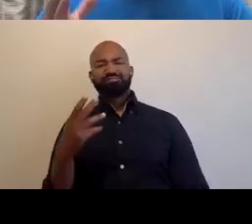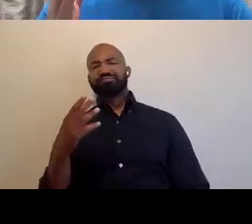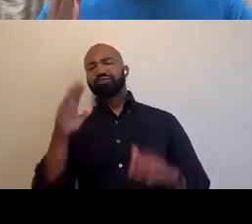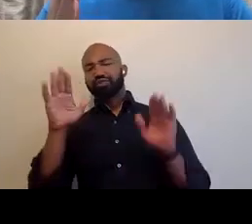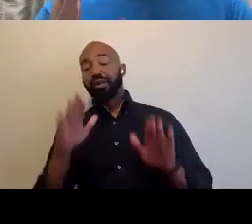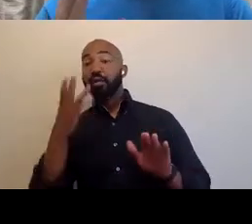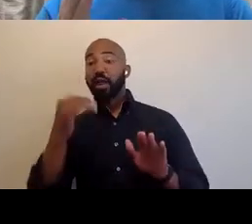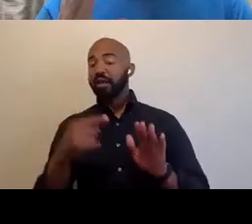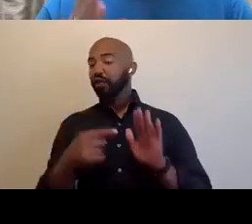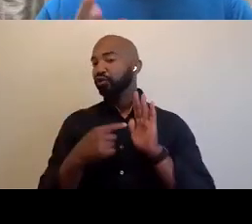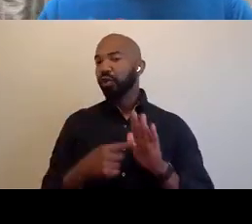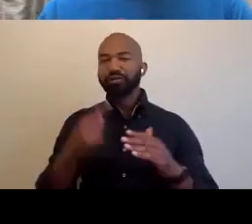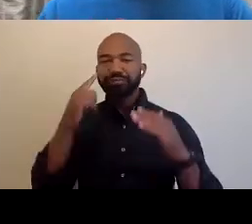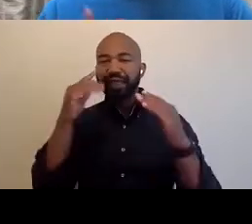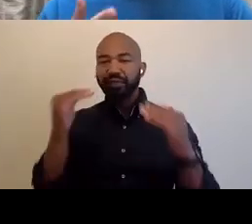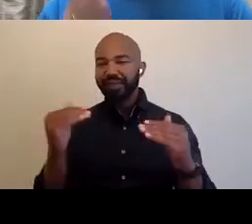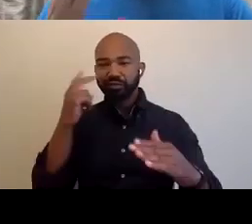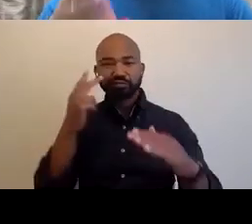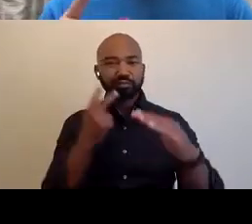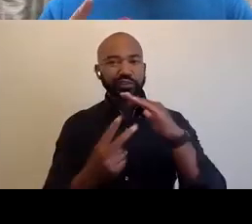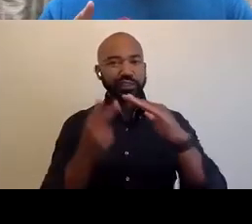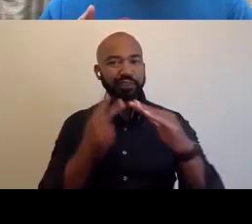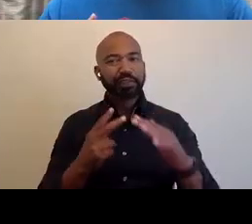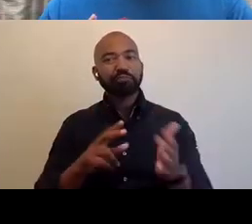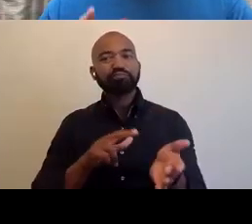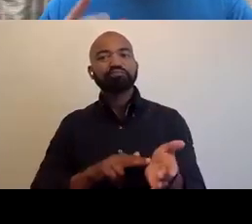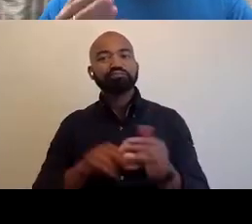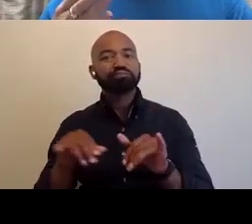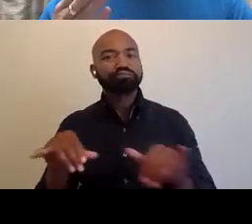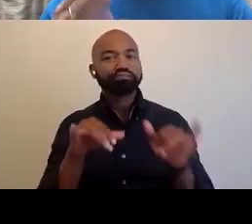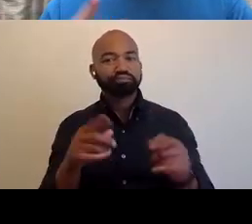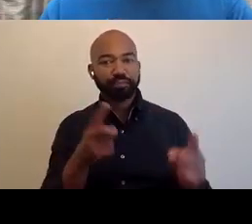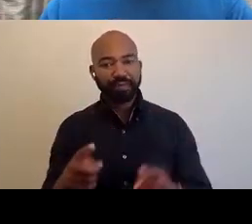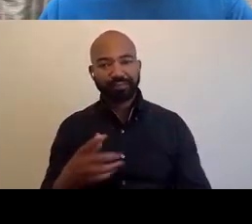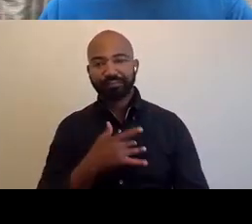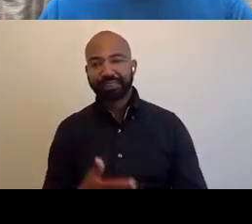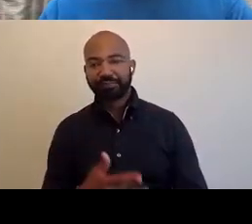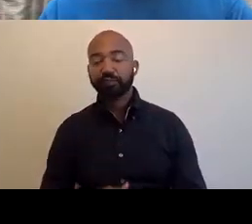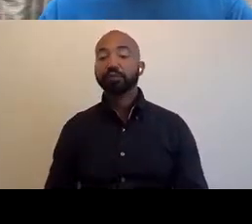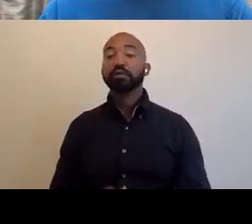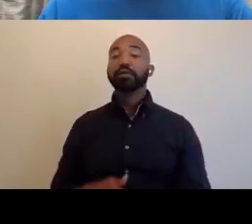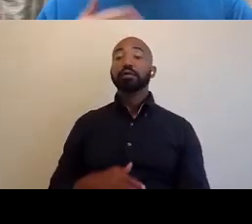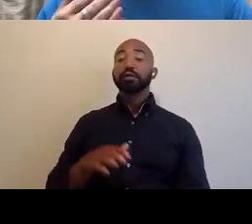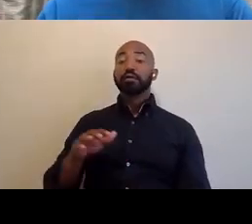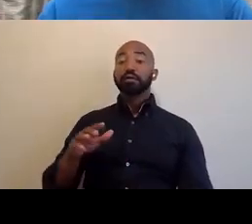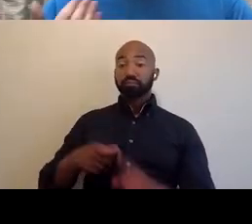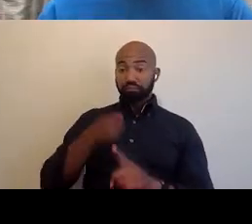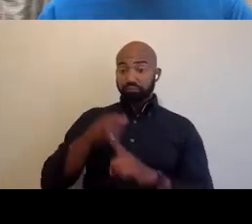So generally speaking, the effects that you're going to experience take time.